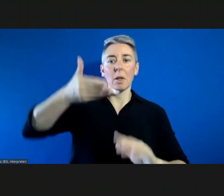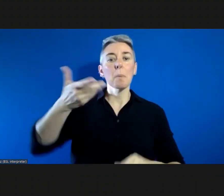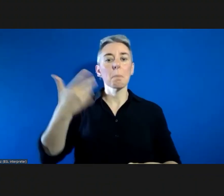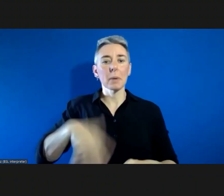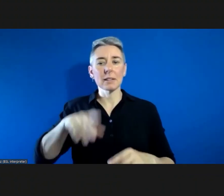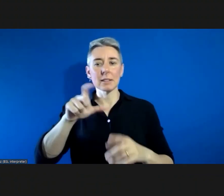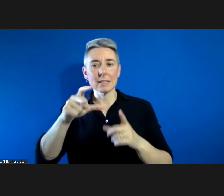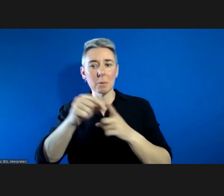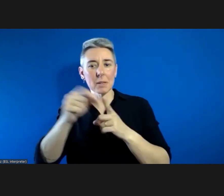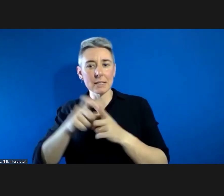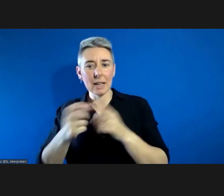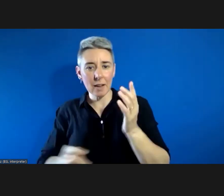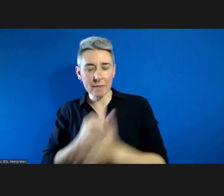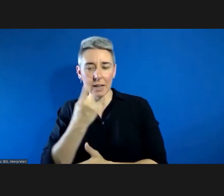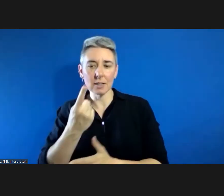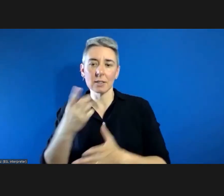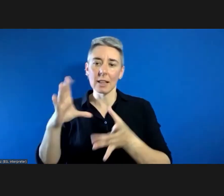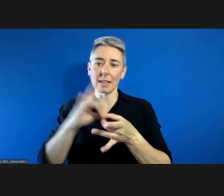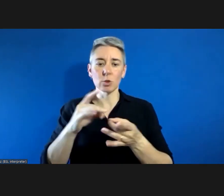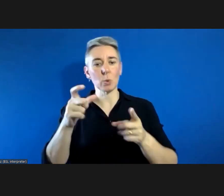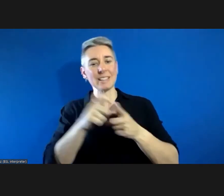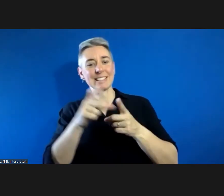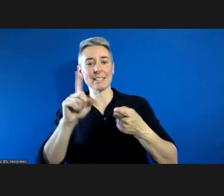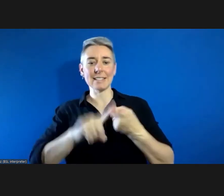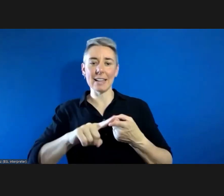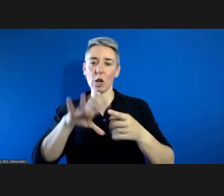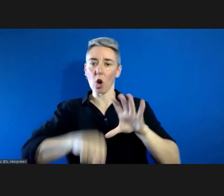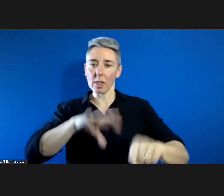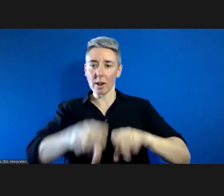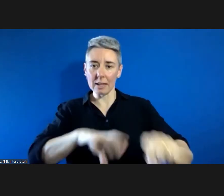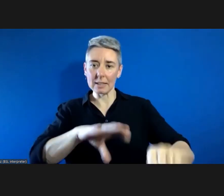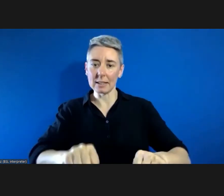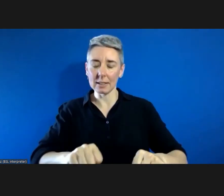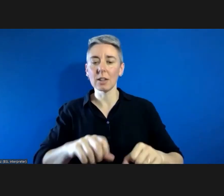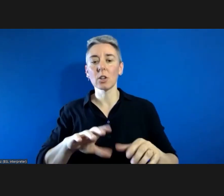is available in our members area of the website, so I would encourage you, if this is something